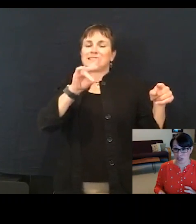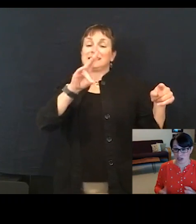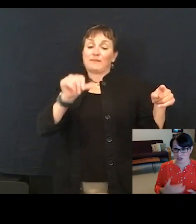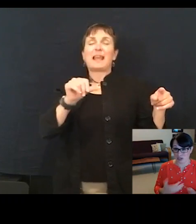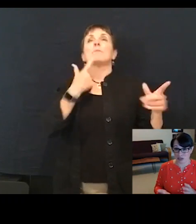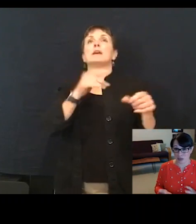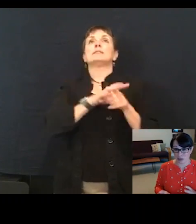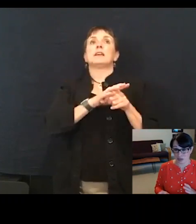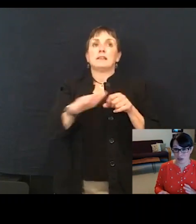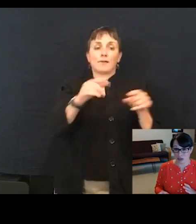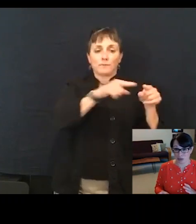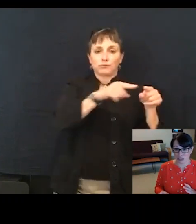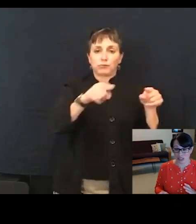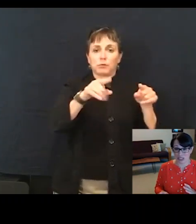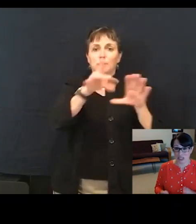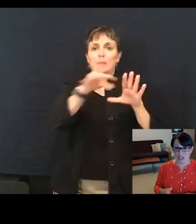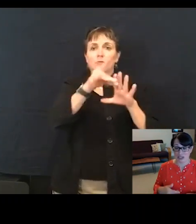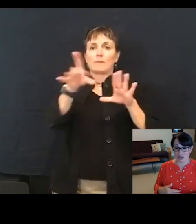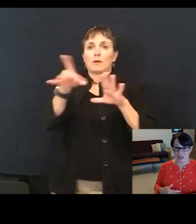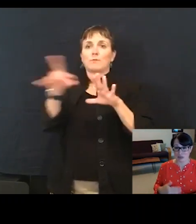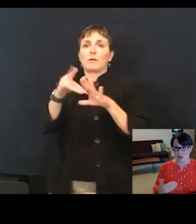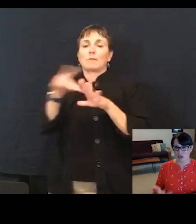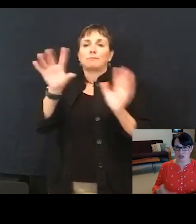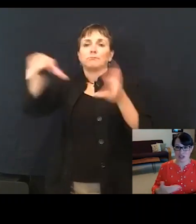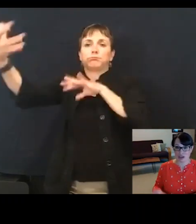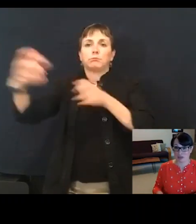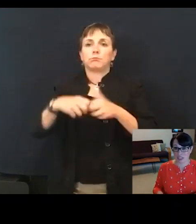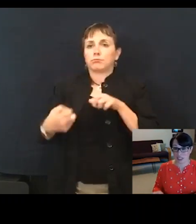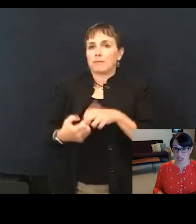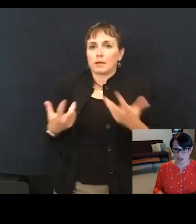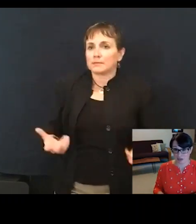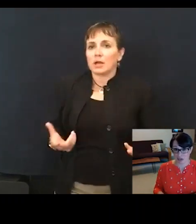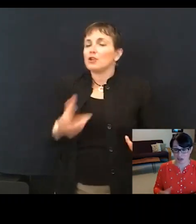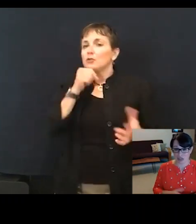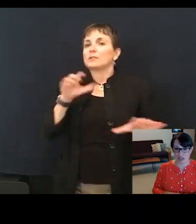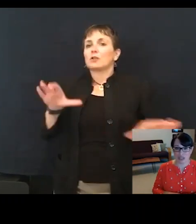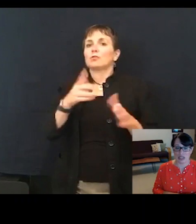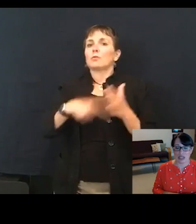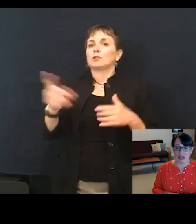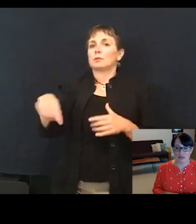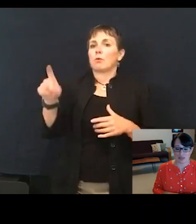actually do its job completely. So that's what we call a dominant gain of function.